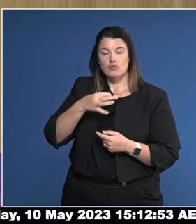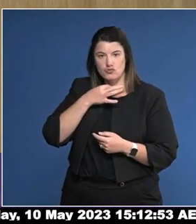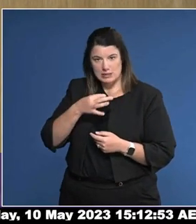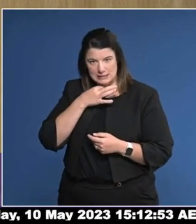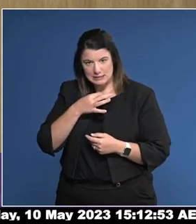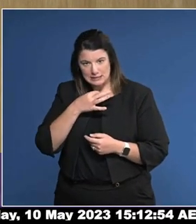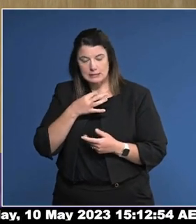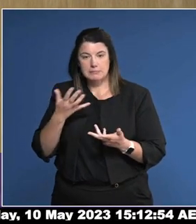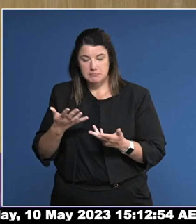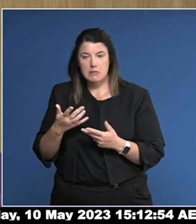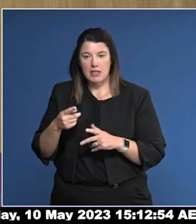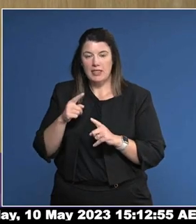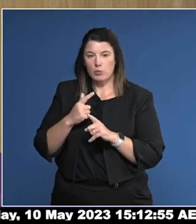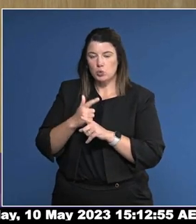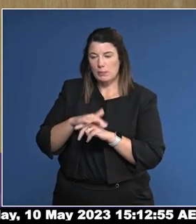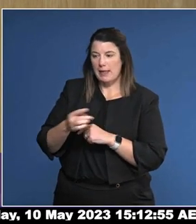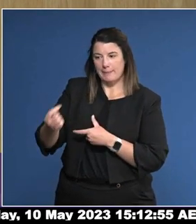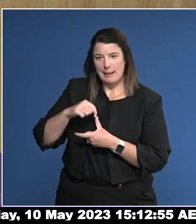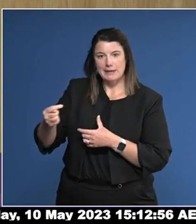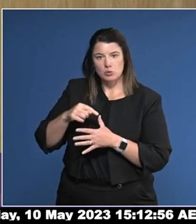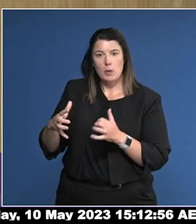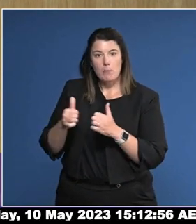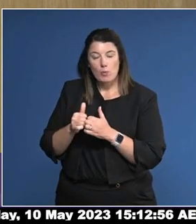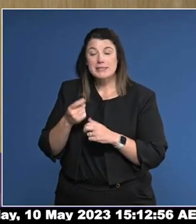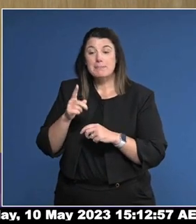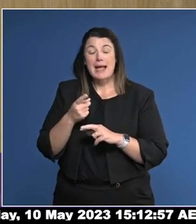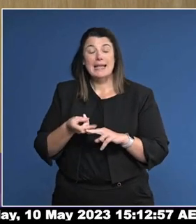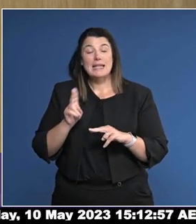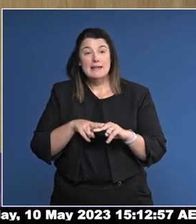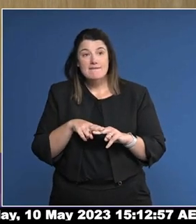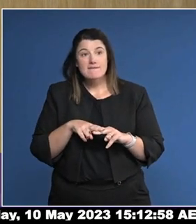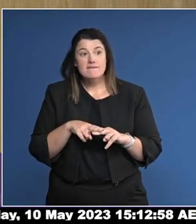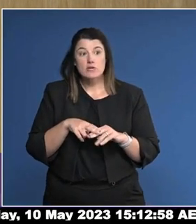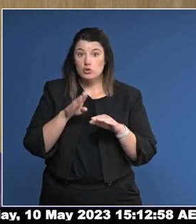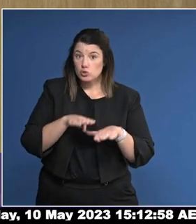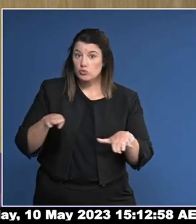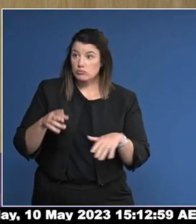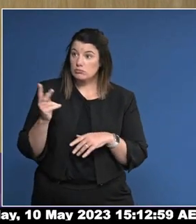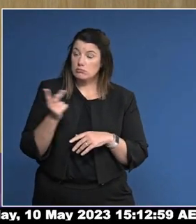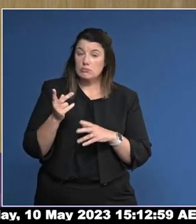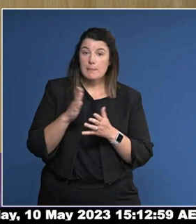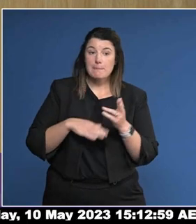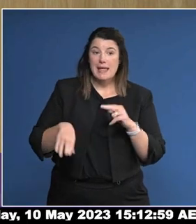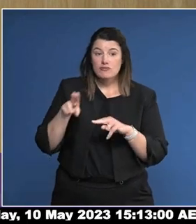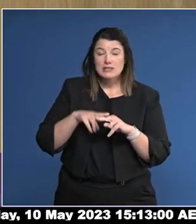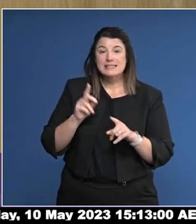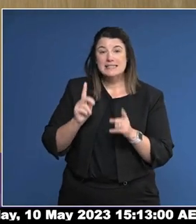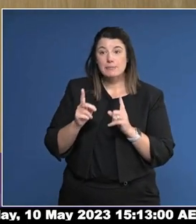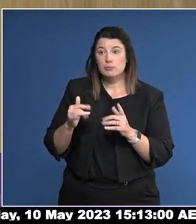In instances where children who have parents who at times may disagree with a particular